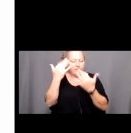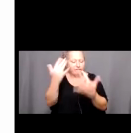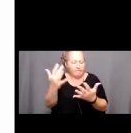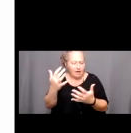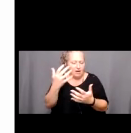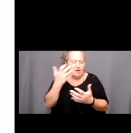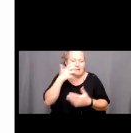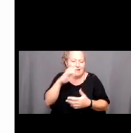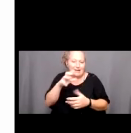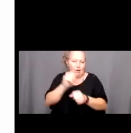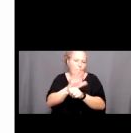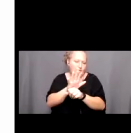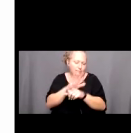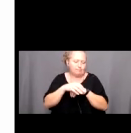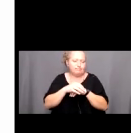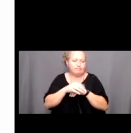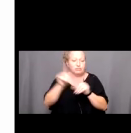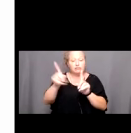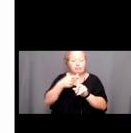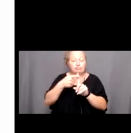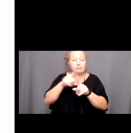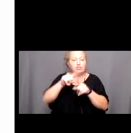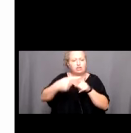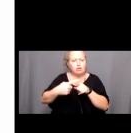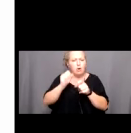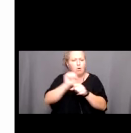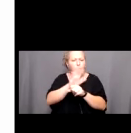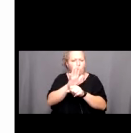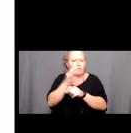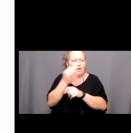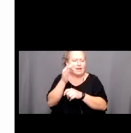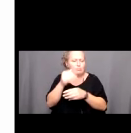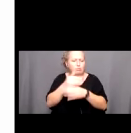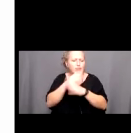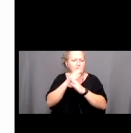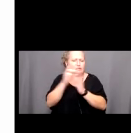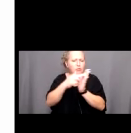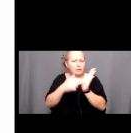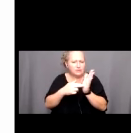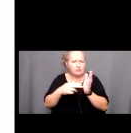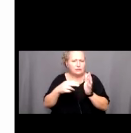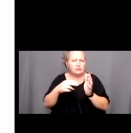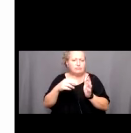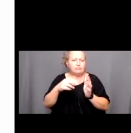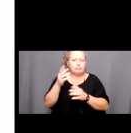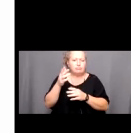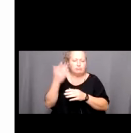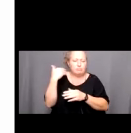let me start with the covid 19 prevention regulation. About two weeks ago on April 21, the